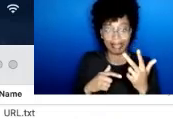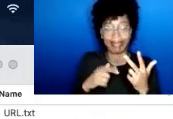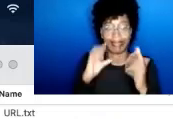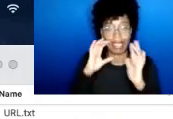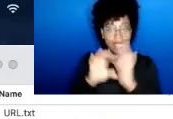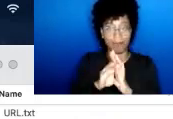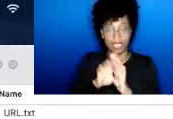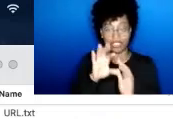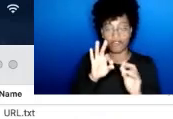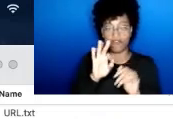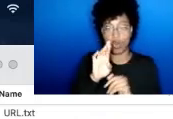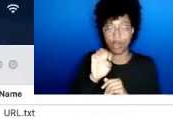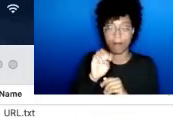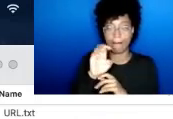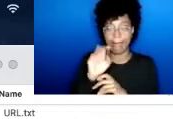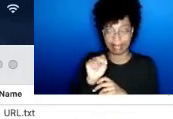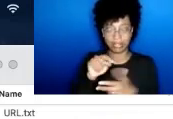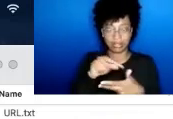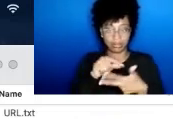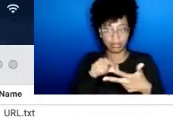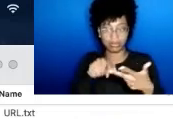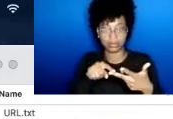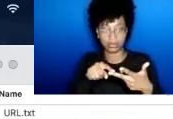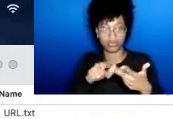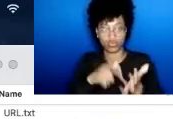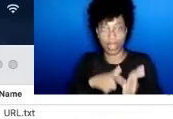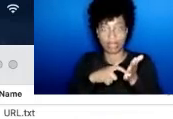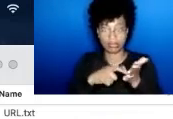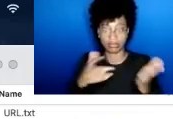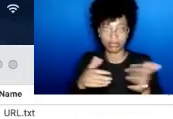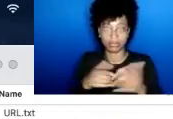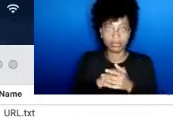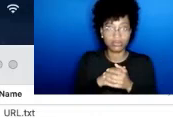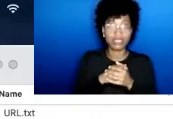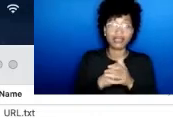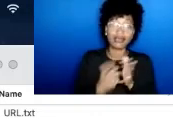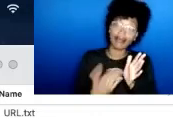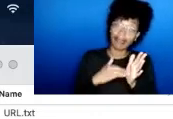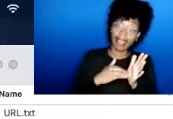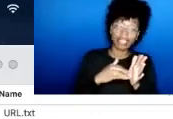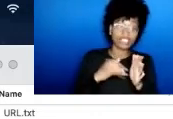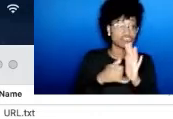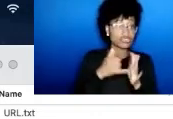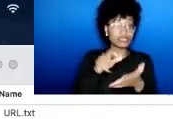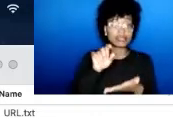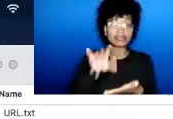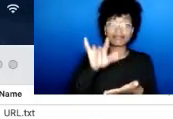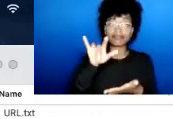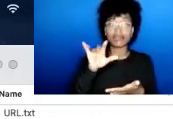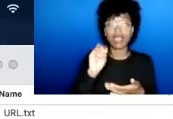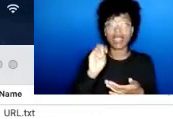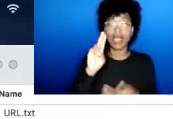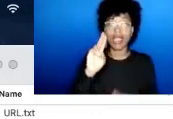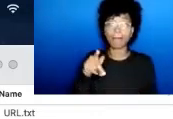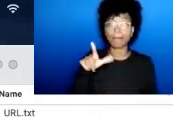07:02:00 Again, you just click on the upload. I showed you the image here. You click on